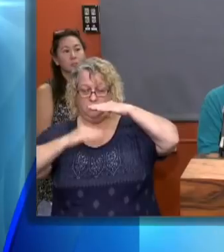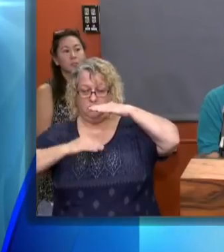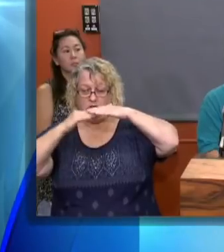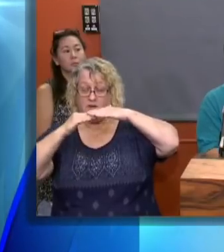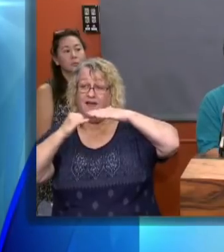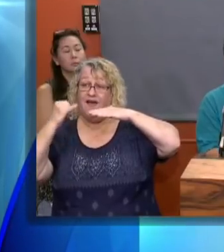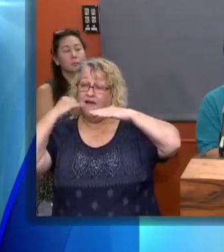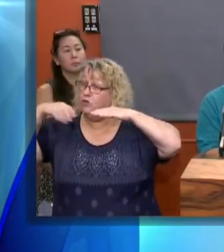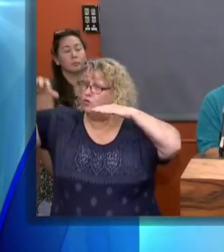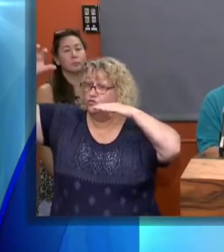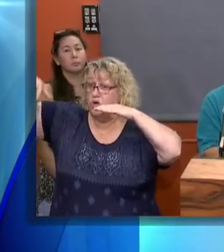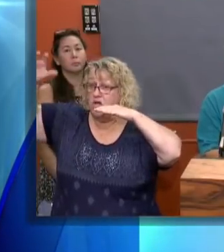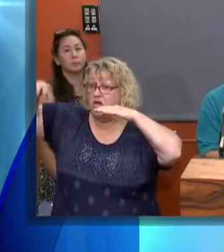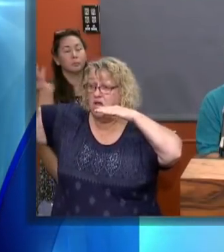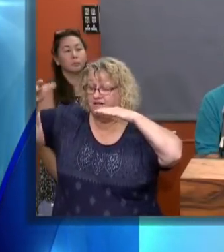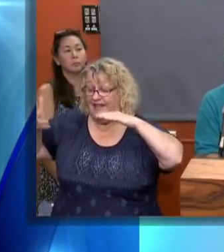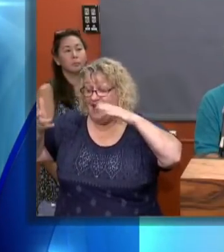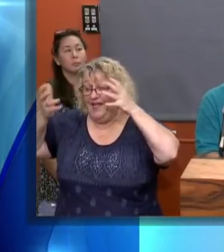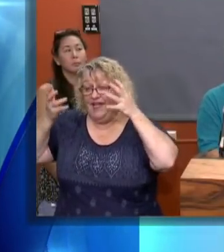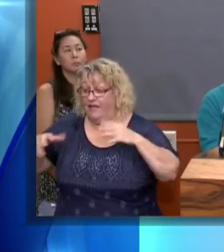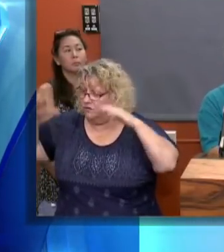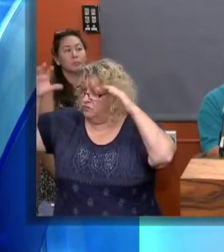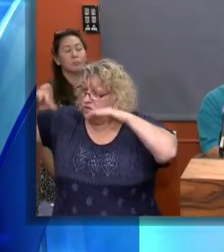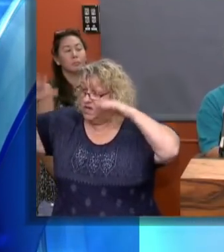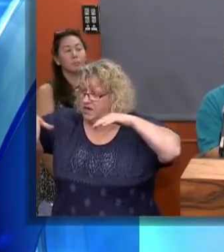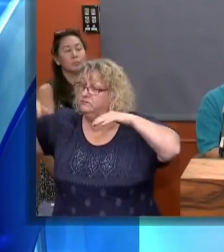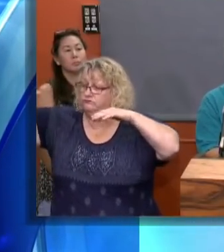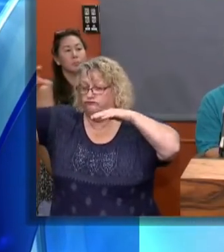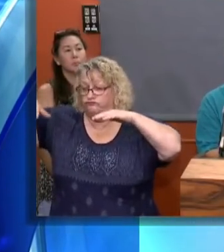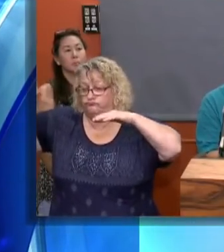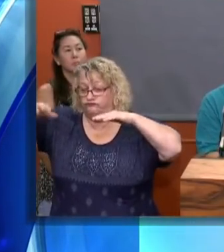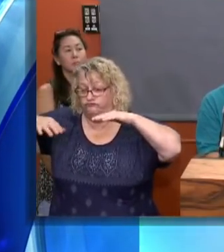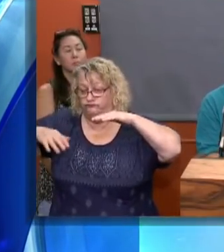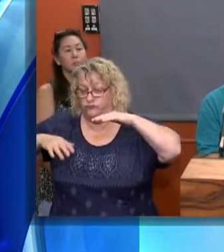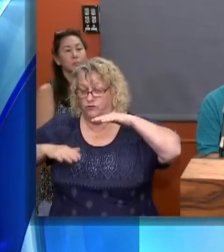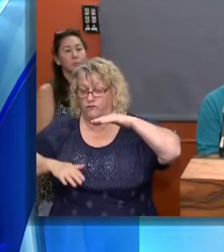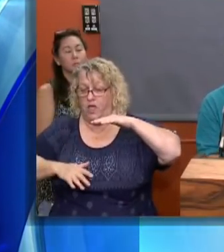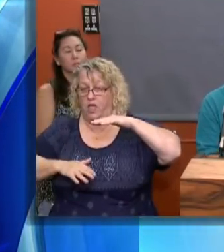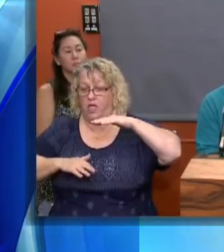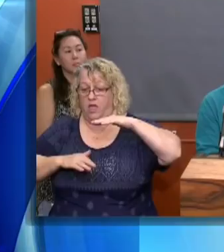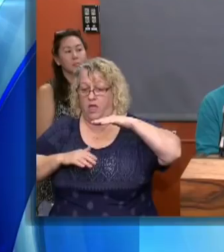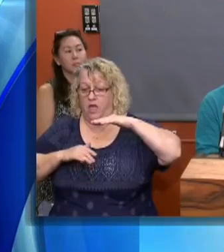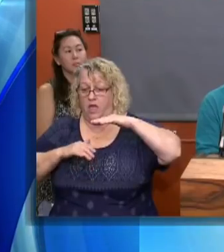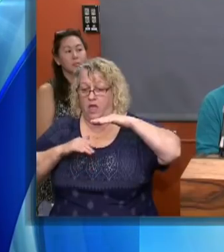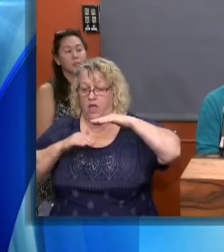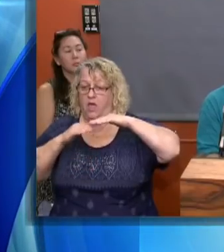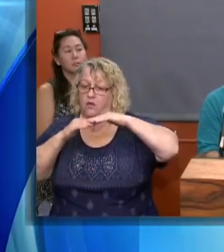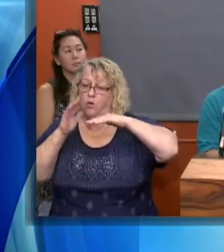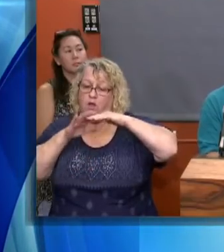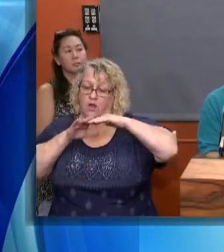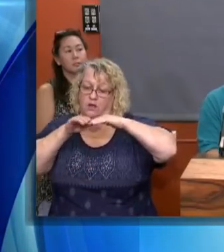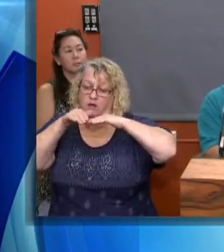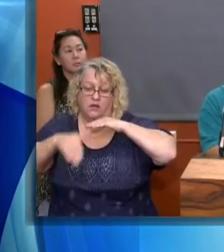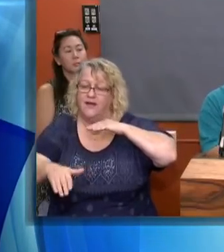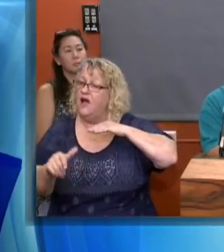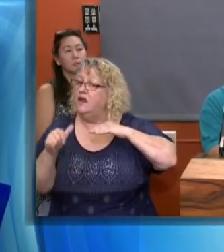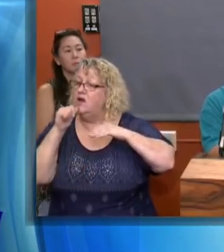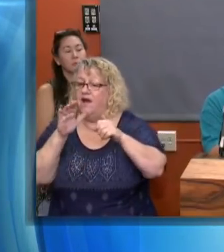TONIGHT DAM AT 395, 39.5. OUR CONCERN IS IF THE RAIN WRs VERY HEAVY, THAT THE SPILL WAY, AMOUNT OF WATER